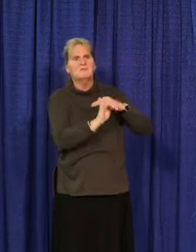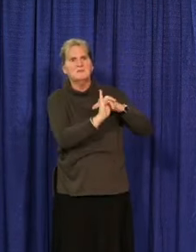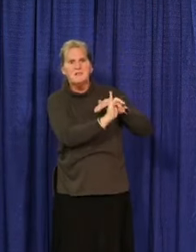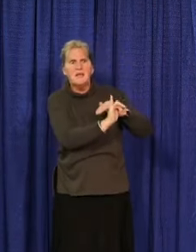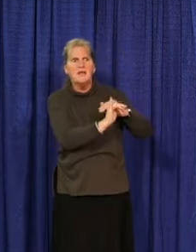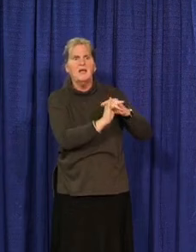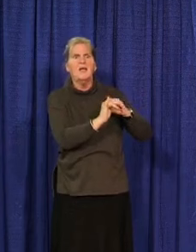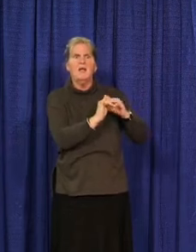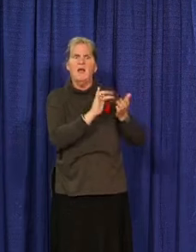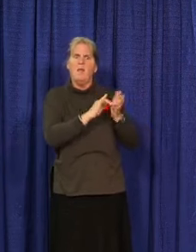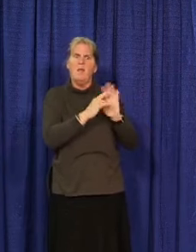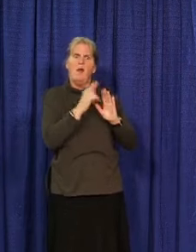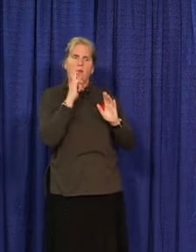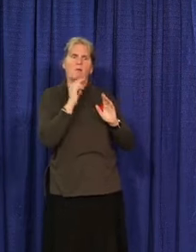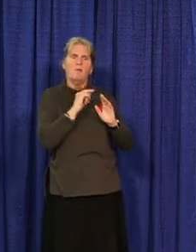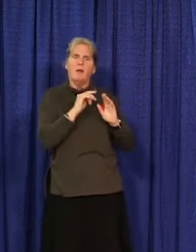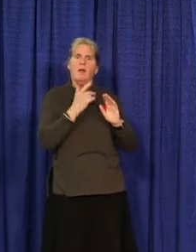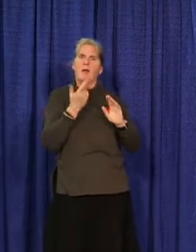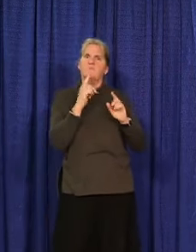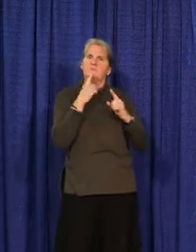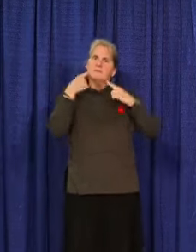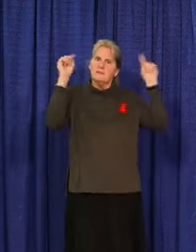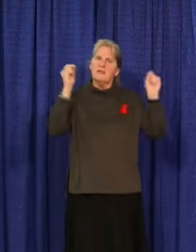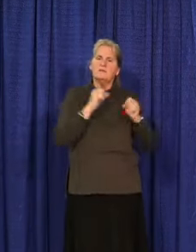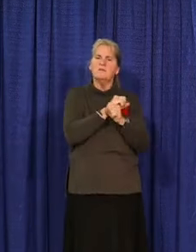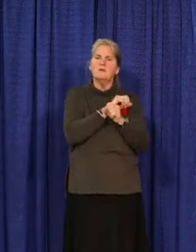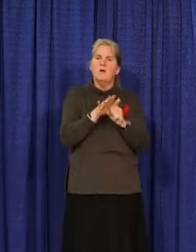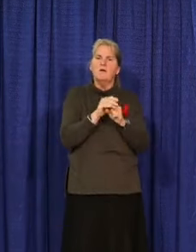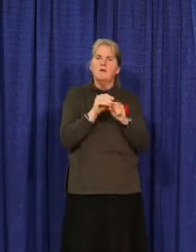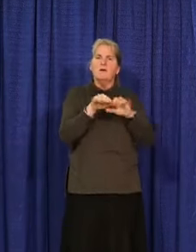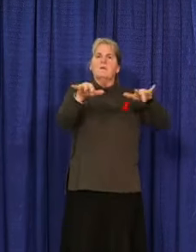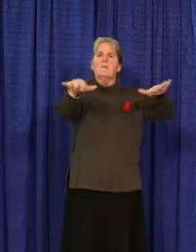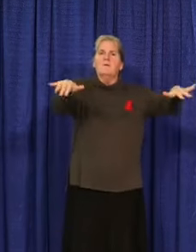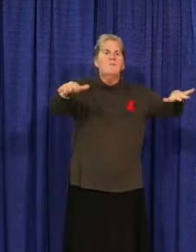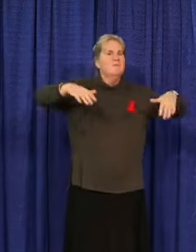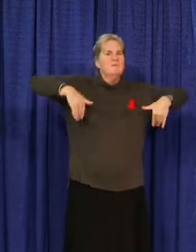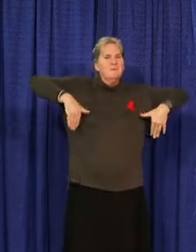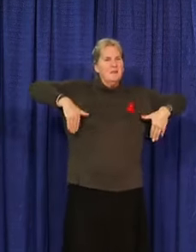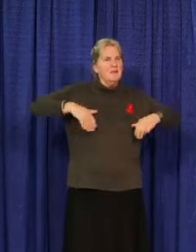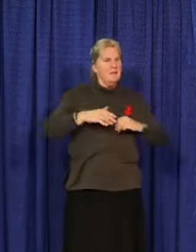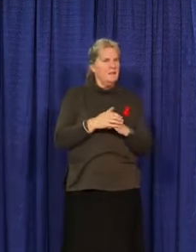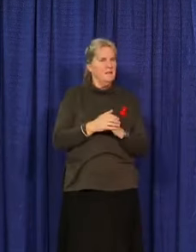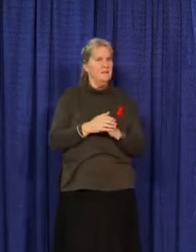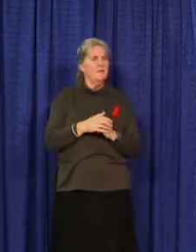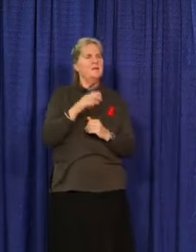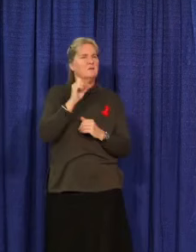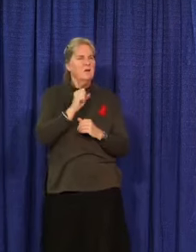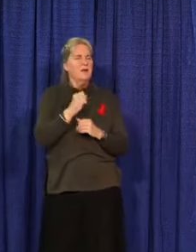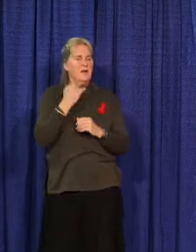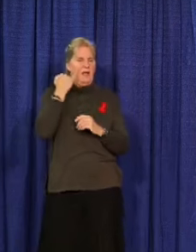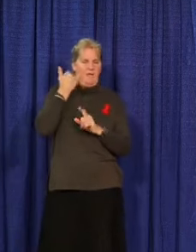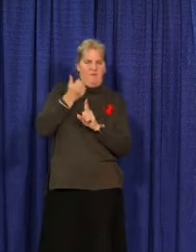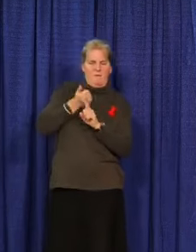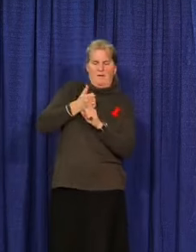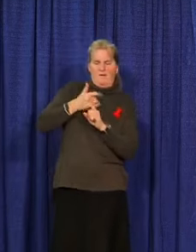stay on top of COVID and prevent community spread. By staying home, sick people have limited where they have